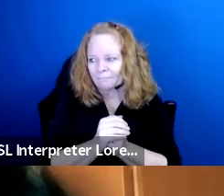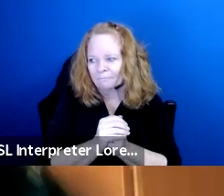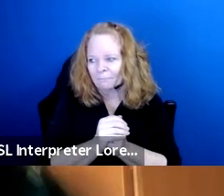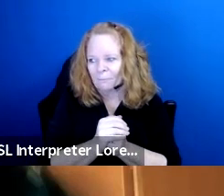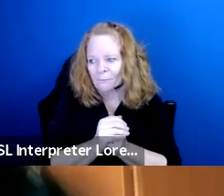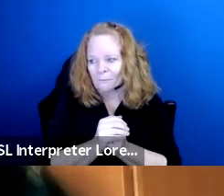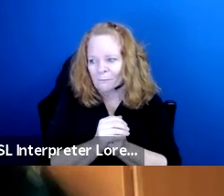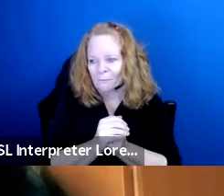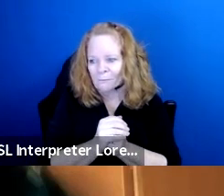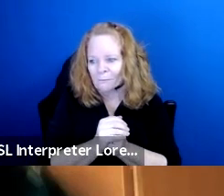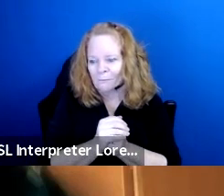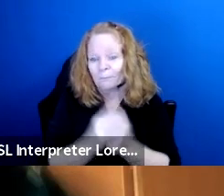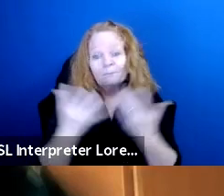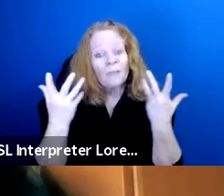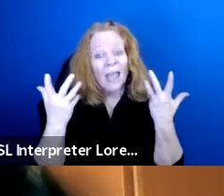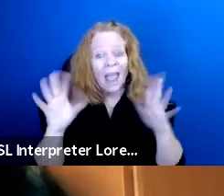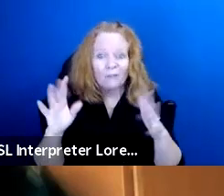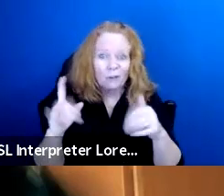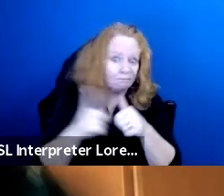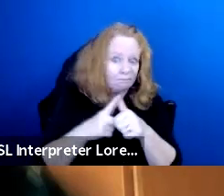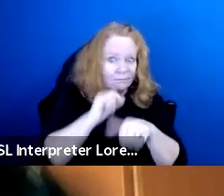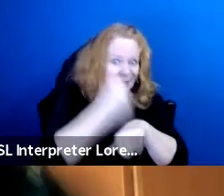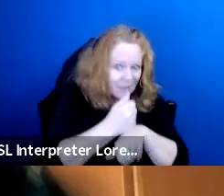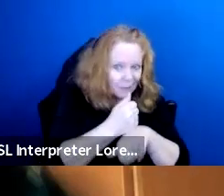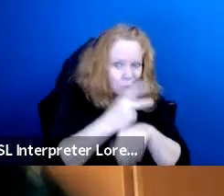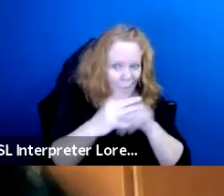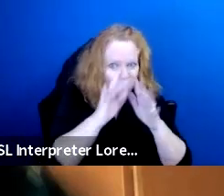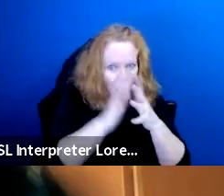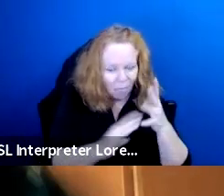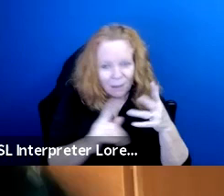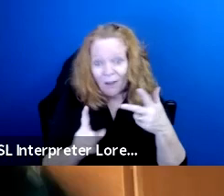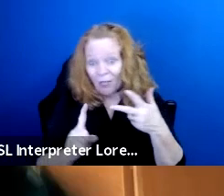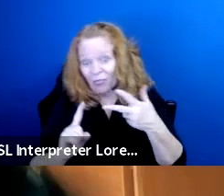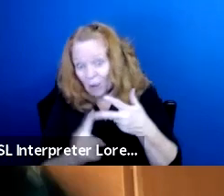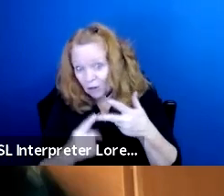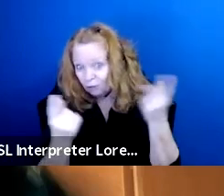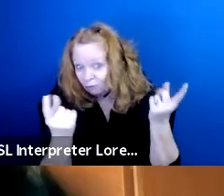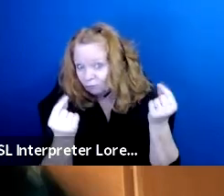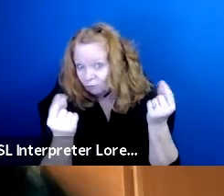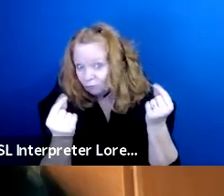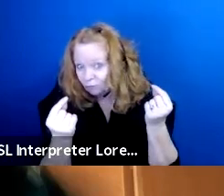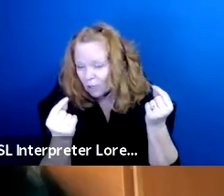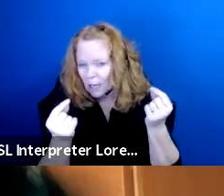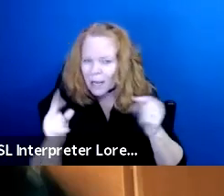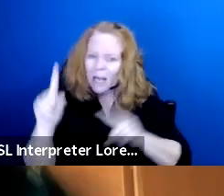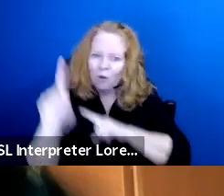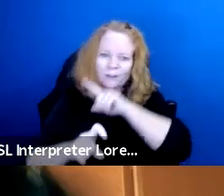so once we've defined our project step three is to question absolutely everything about the current